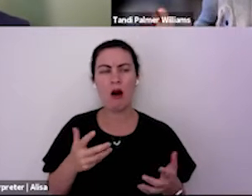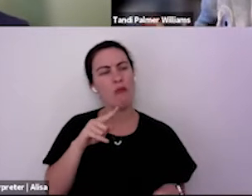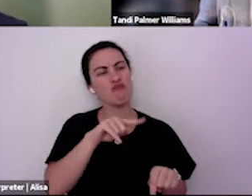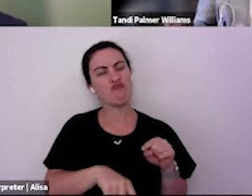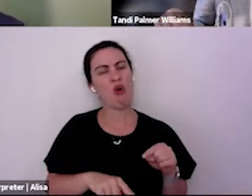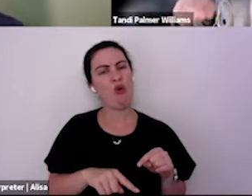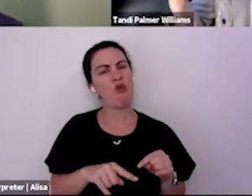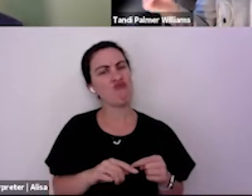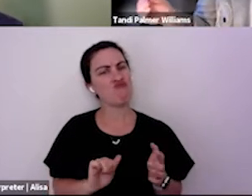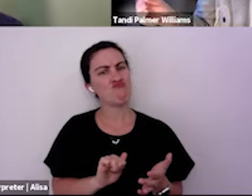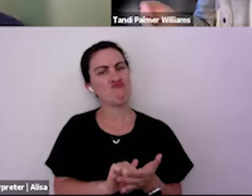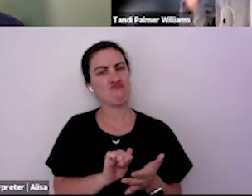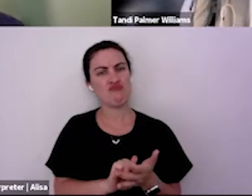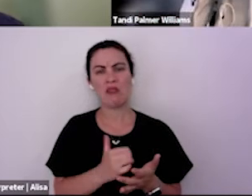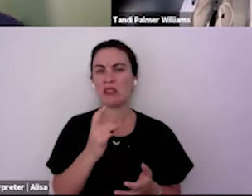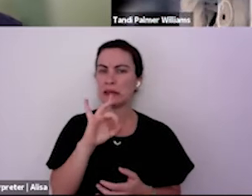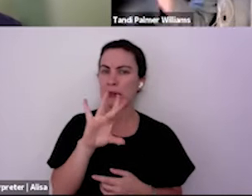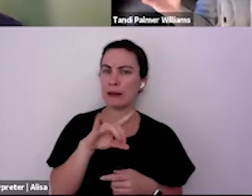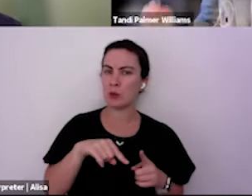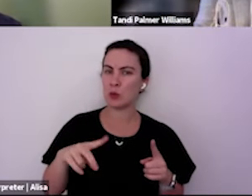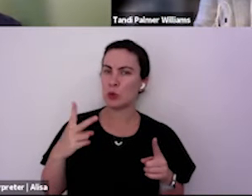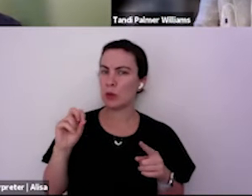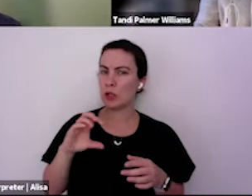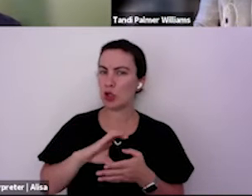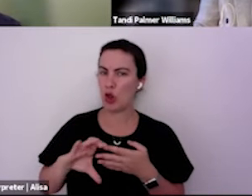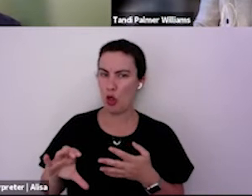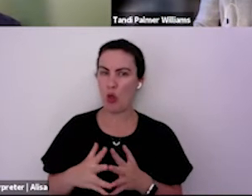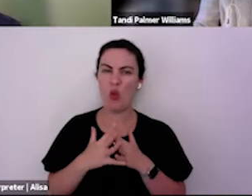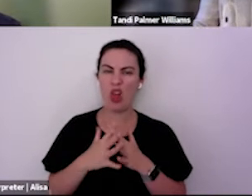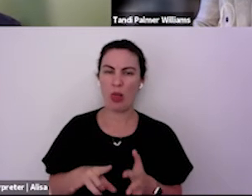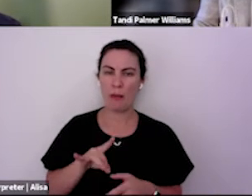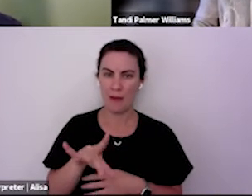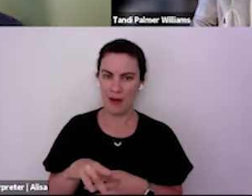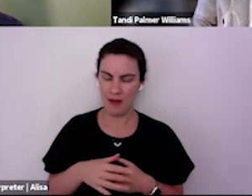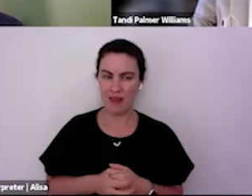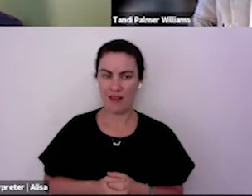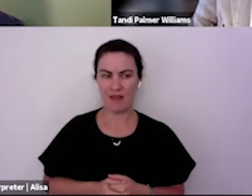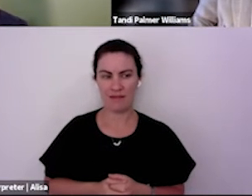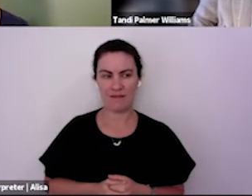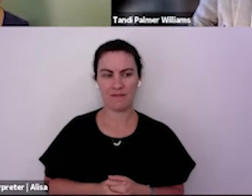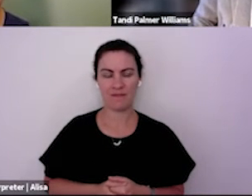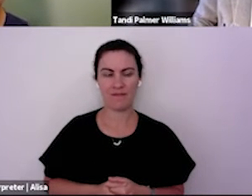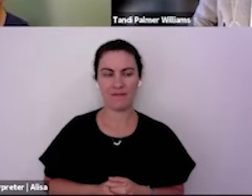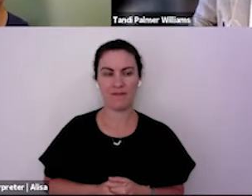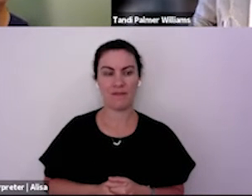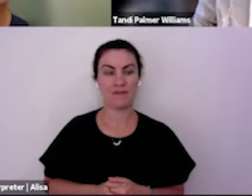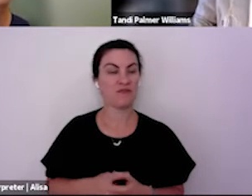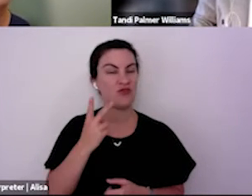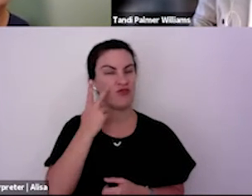How long is a piece of string for all different experiences for a market? I'm going to show you some quotes for this.